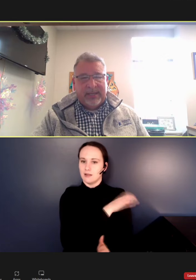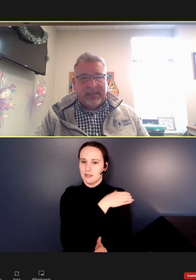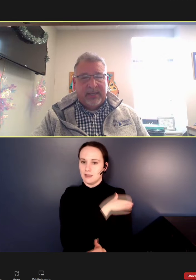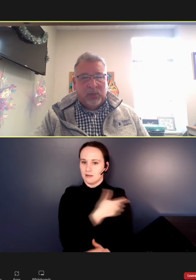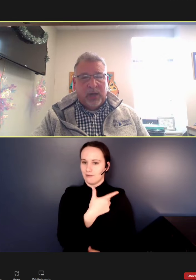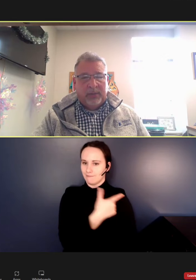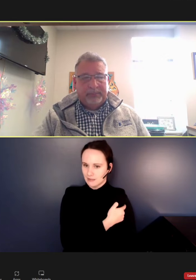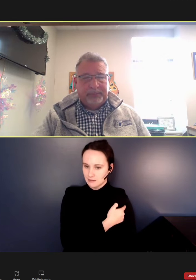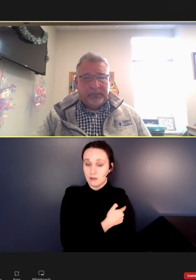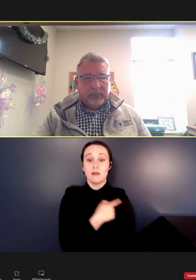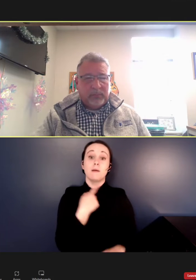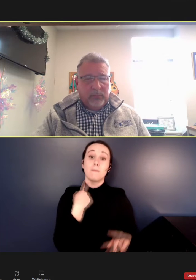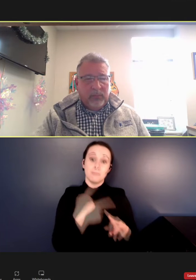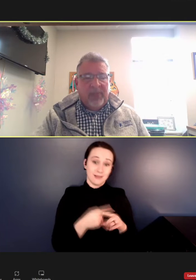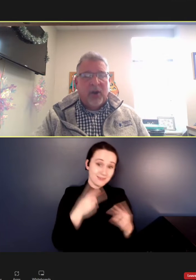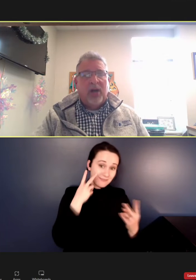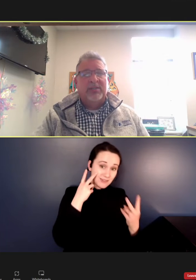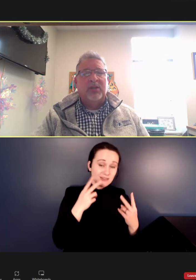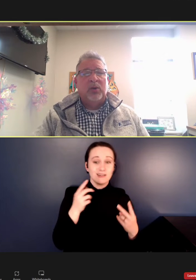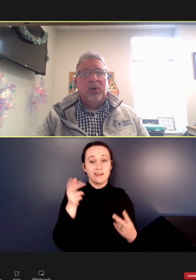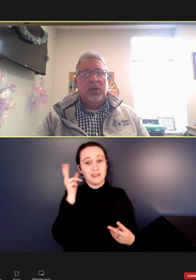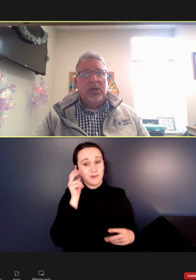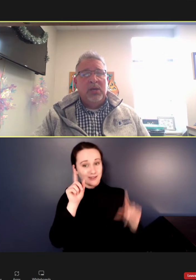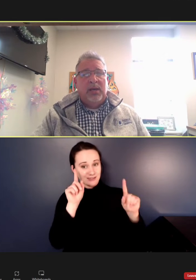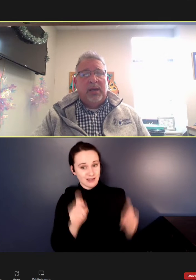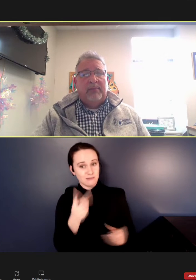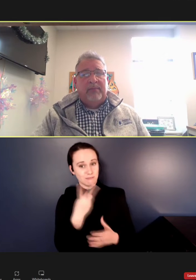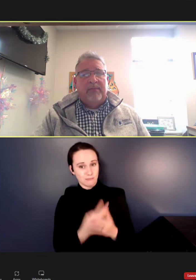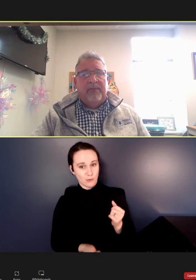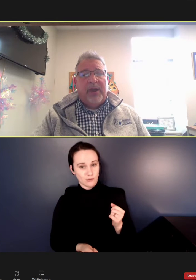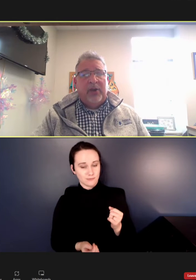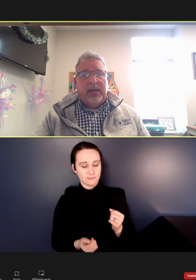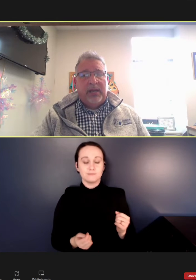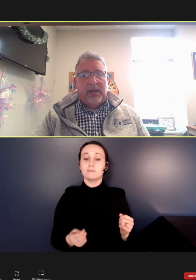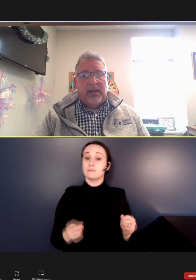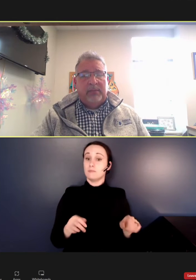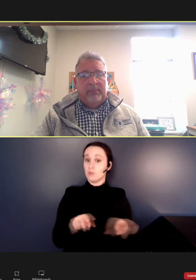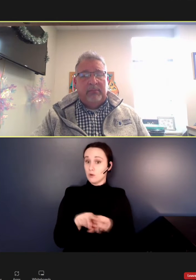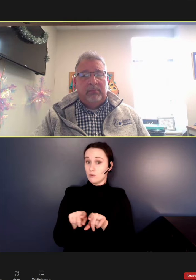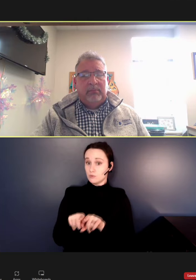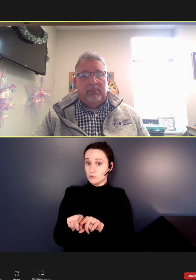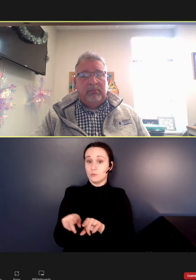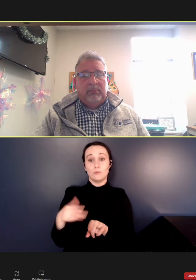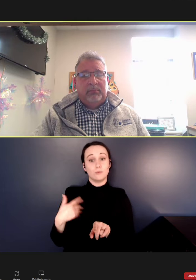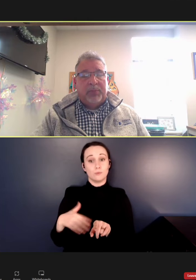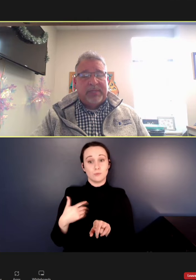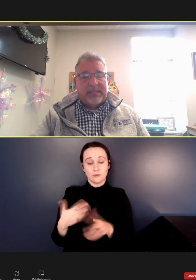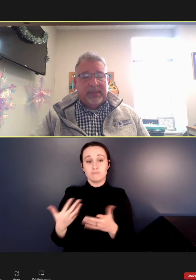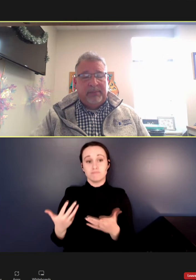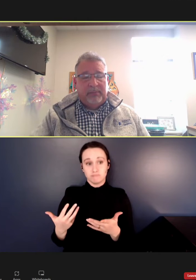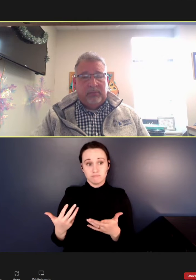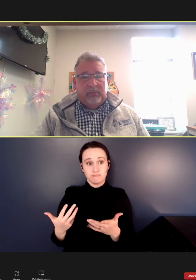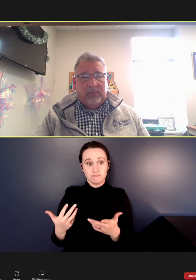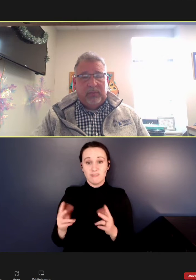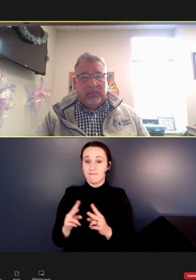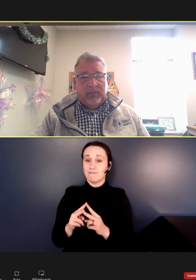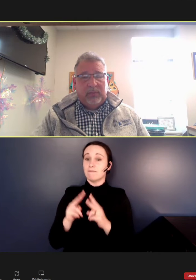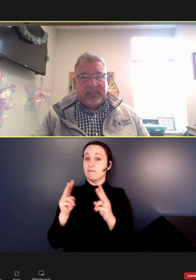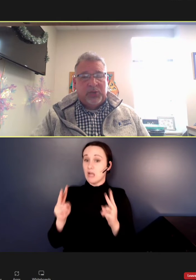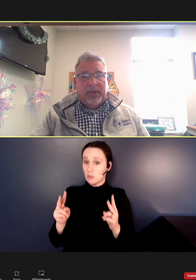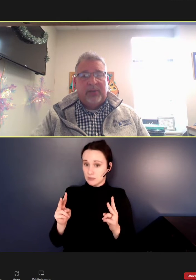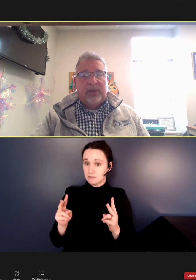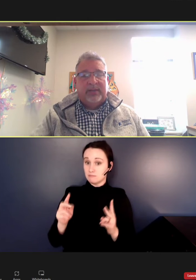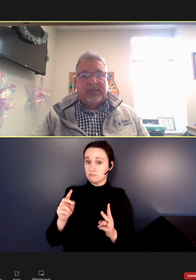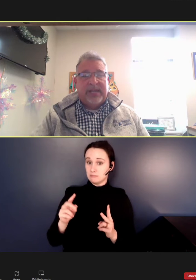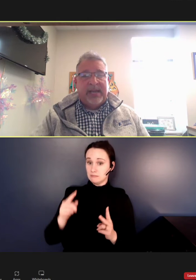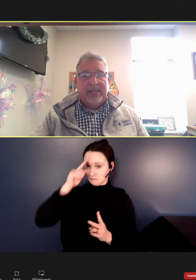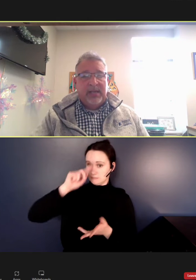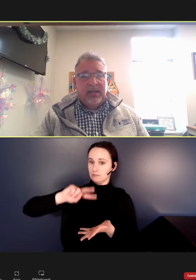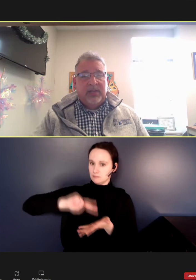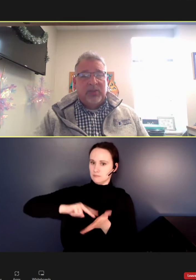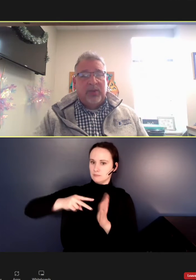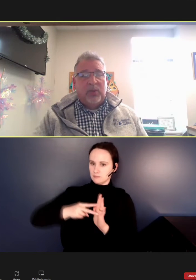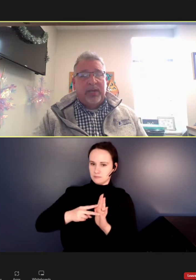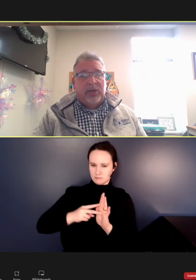testing as well. They're also very purposely situated throughout the state so that we can